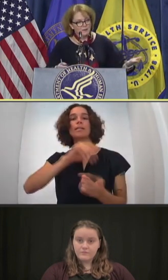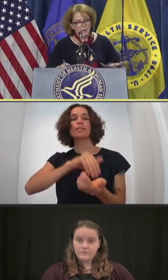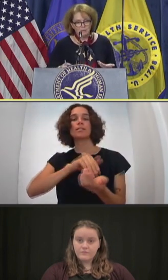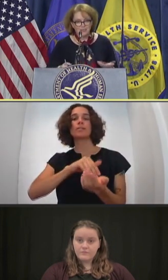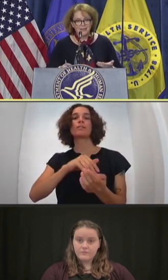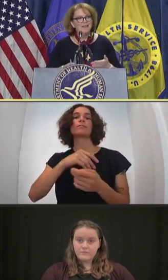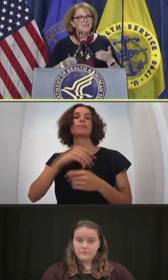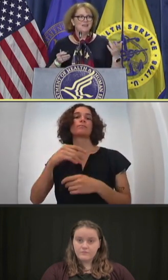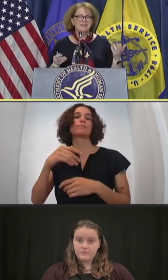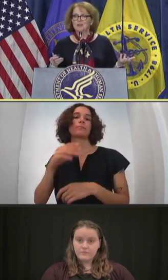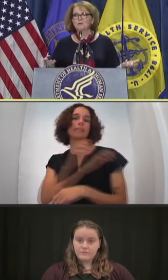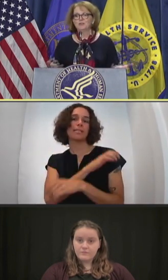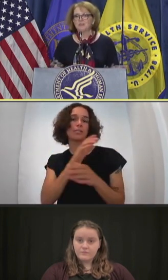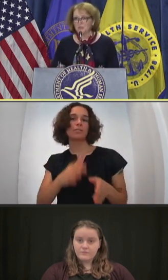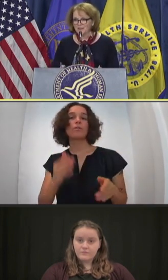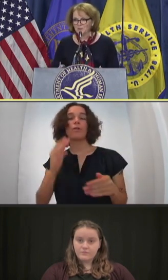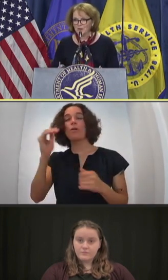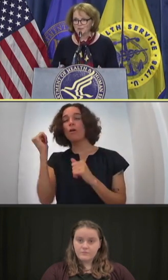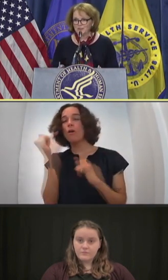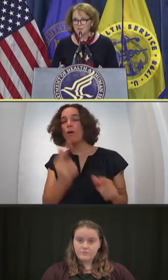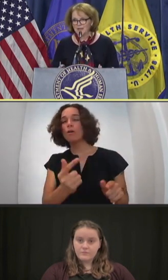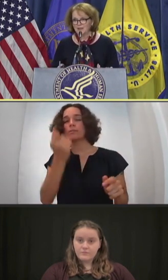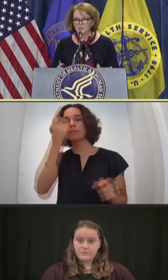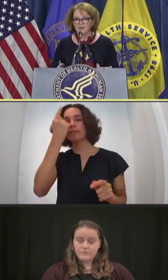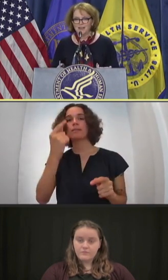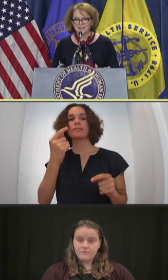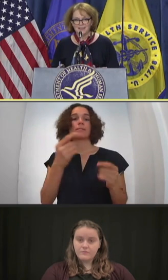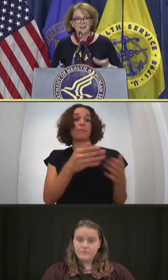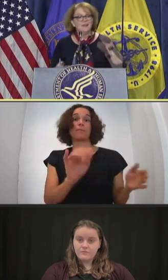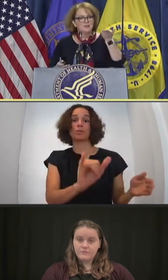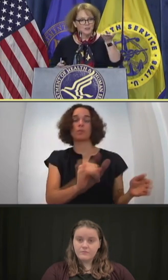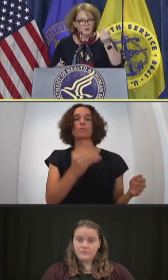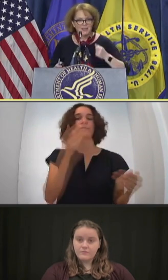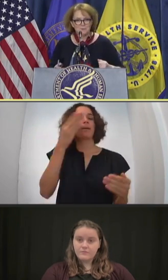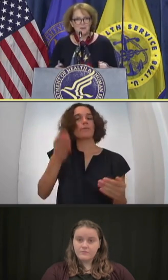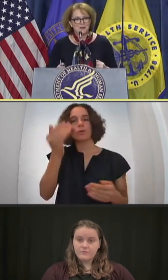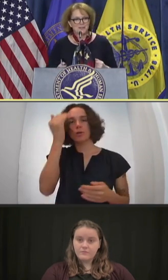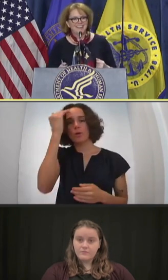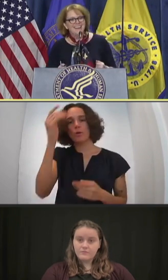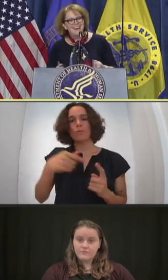public that you never know when you're going to be exposed to hepatitis B vaccine. To credit Marla,